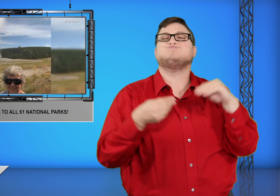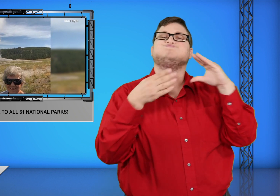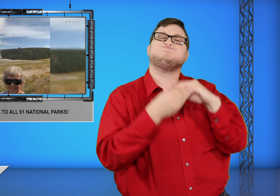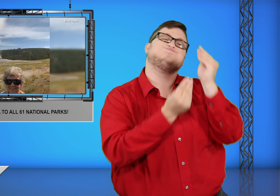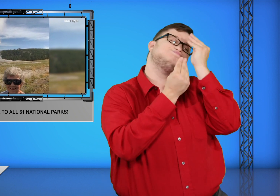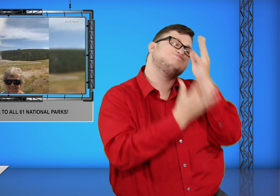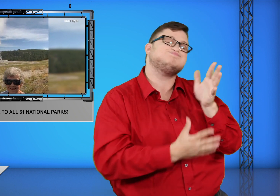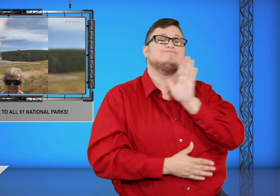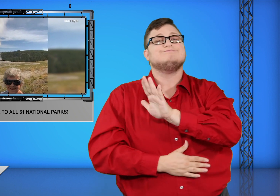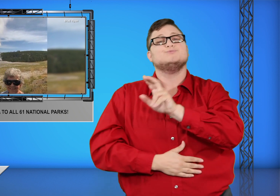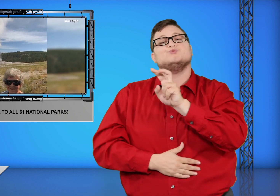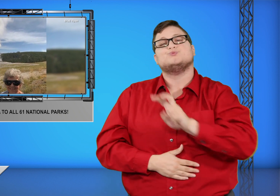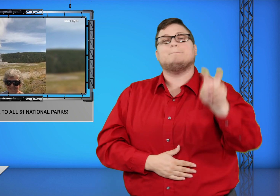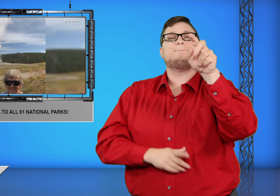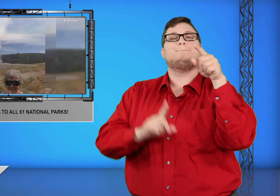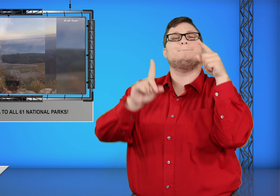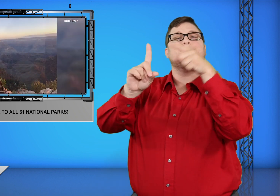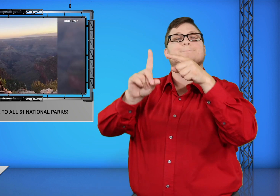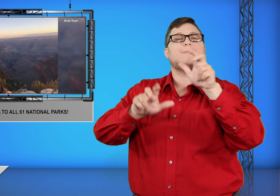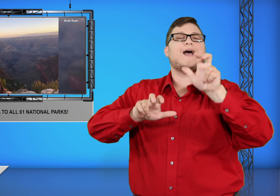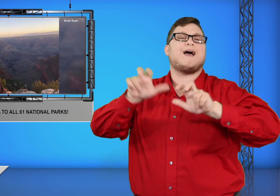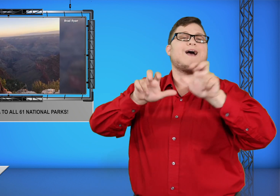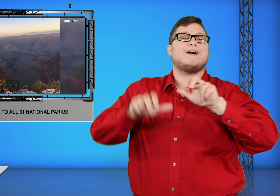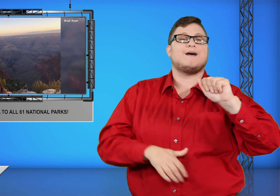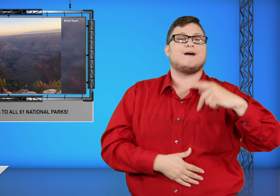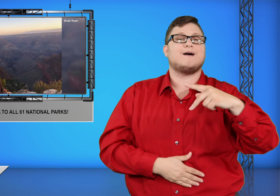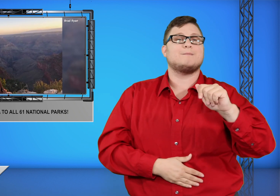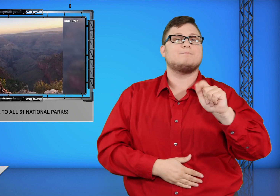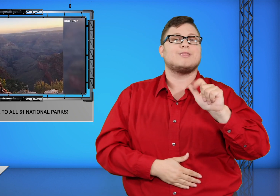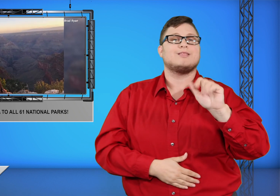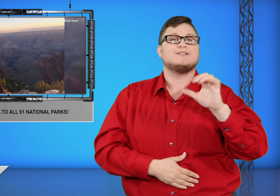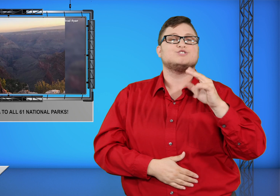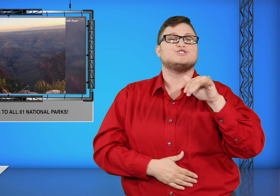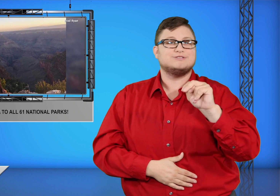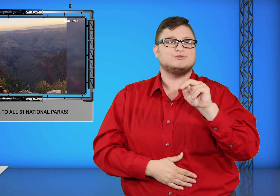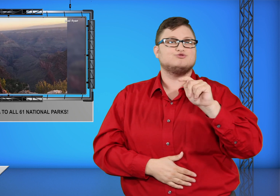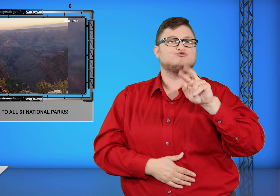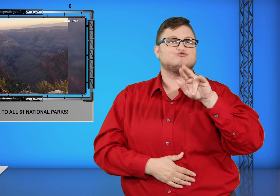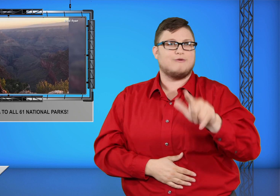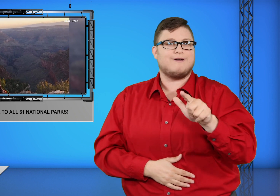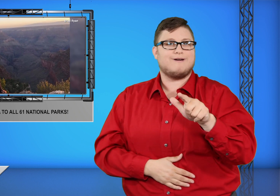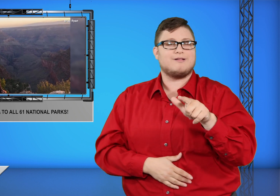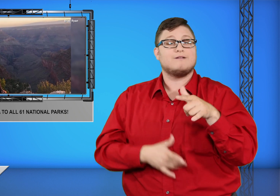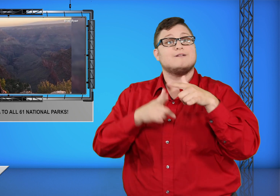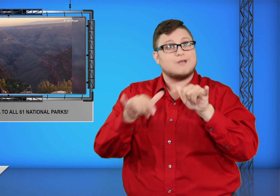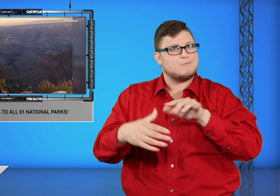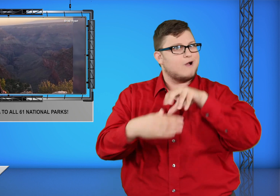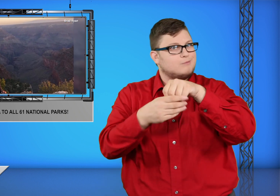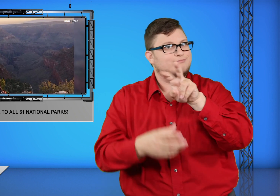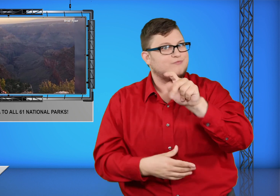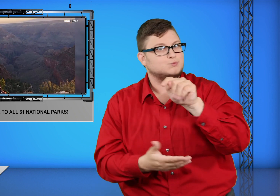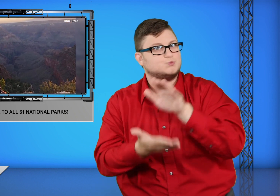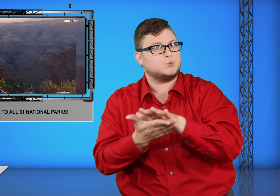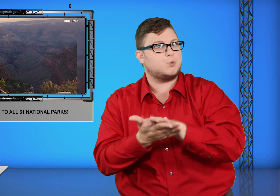When he told her about a trip he took hiking the Appalachian trail while in veterinary